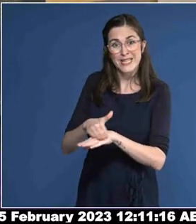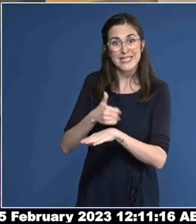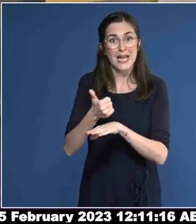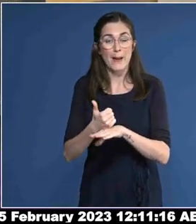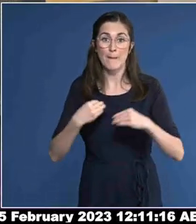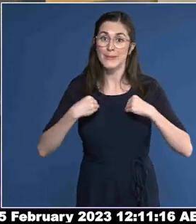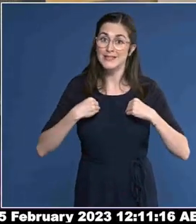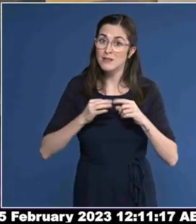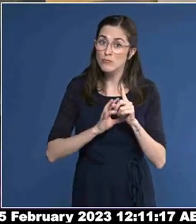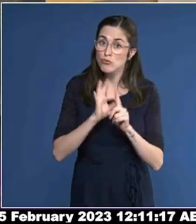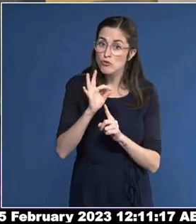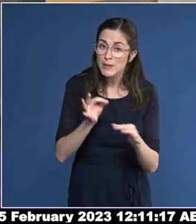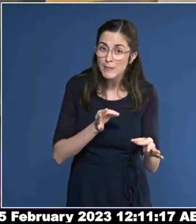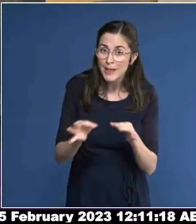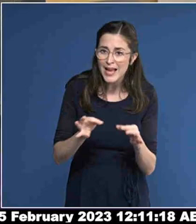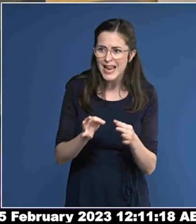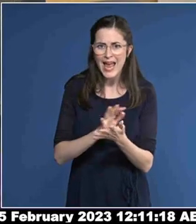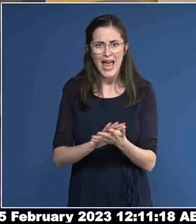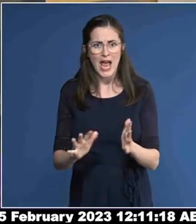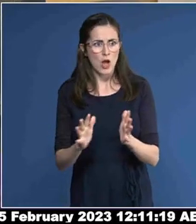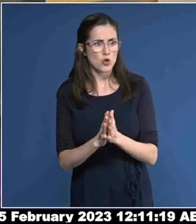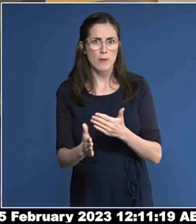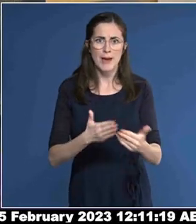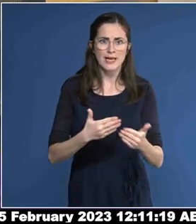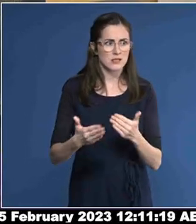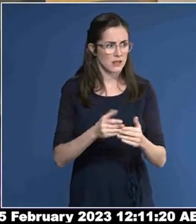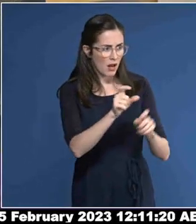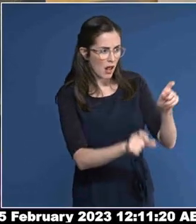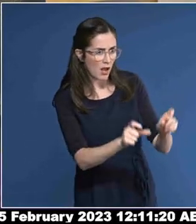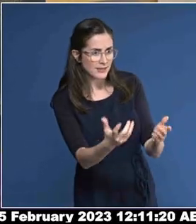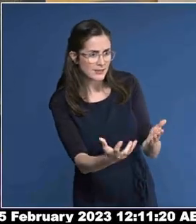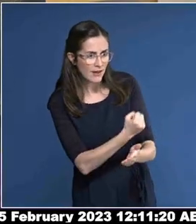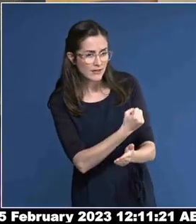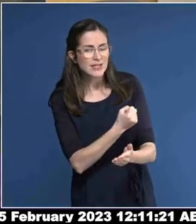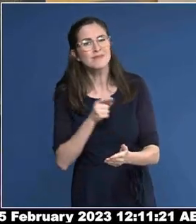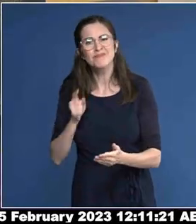quality of services were managed by team leaders, district managers and Afford's human